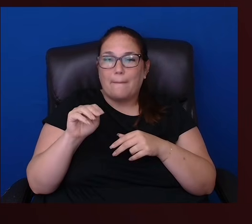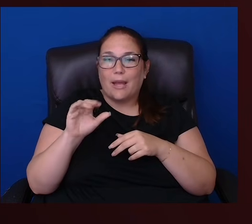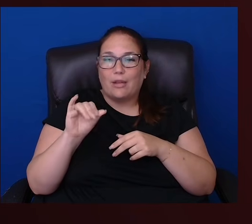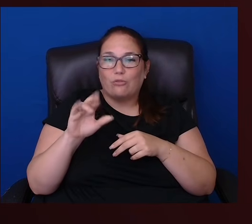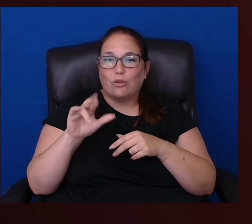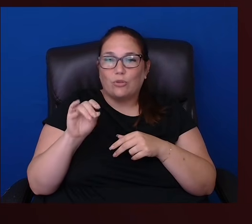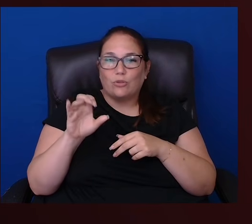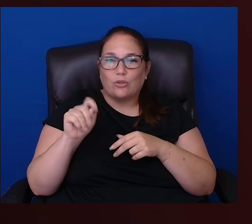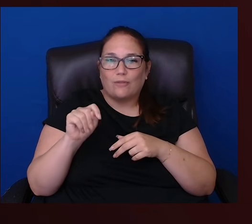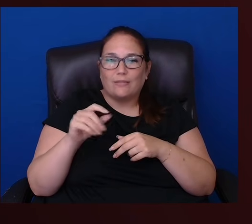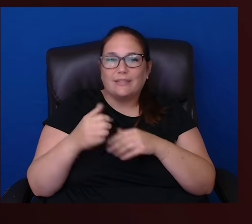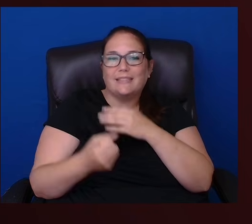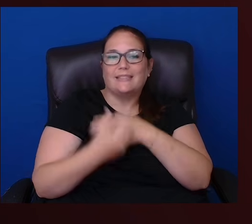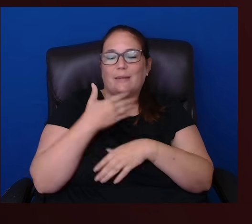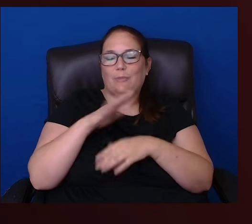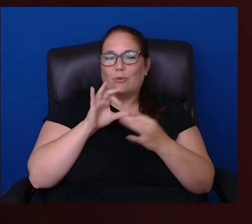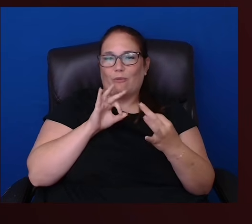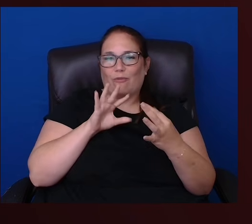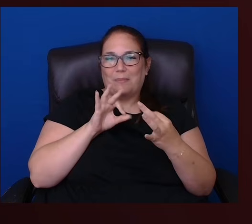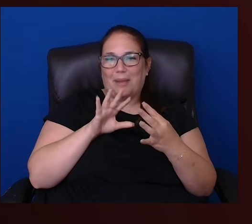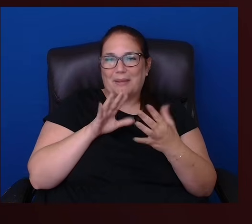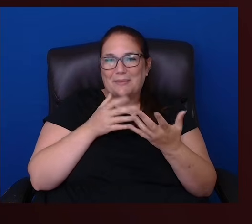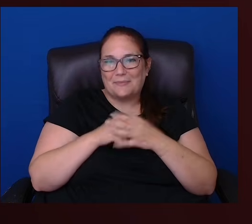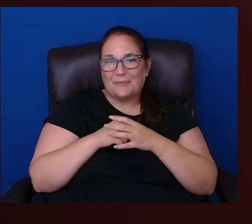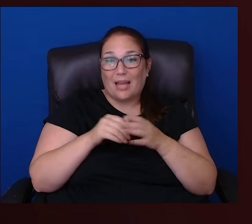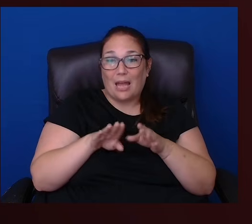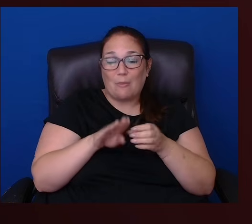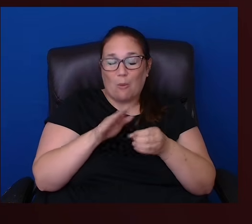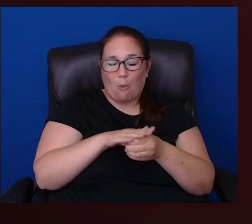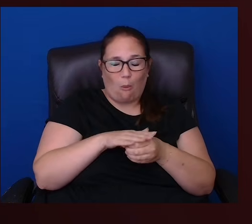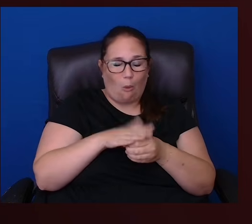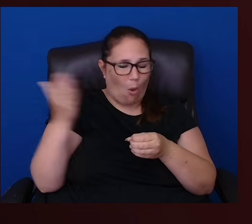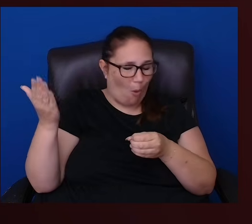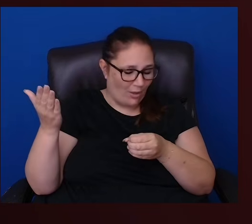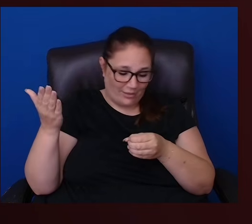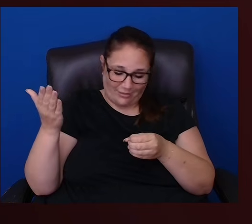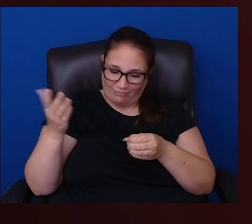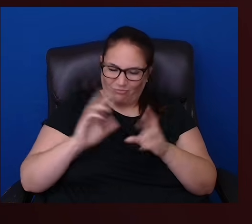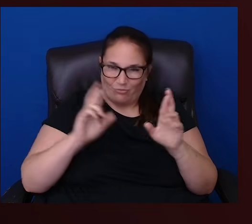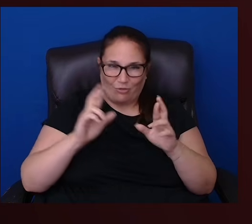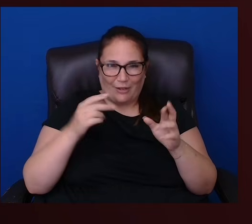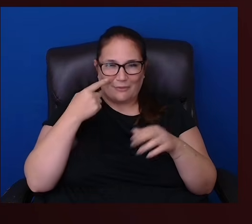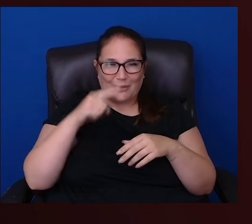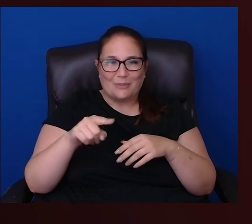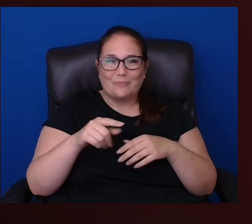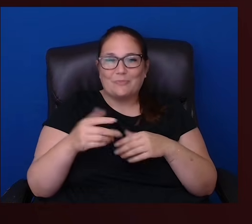I know I'm opening a can of worms there, but I'm here for you. I'm also joined by my friends,